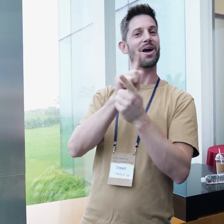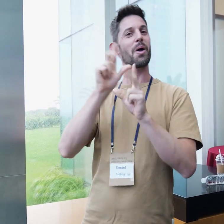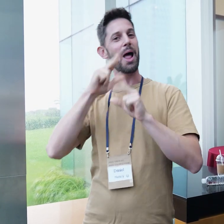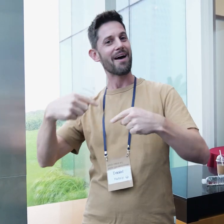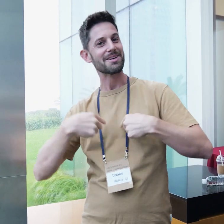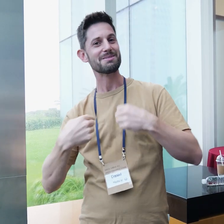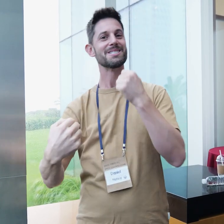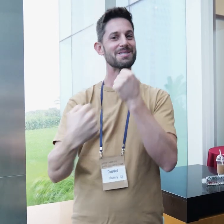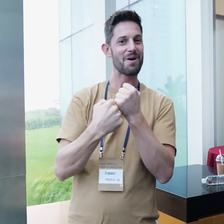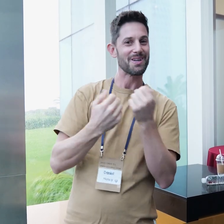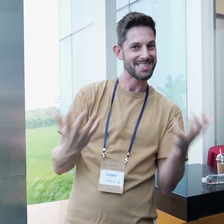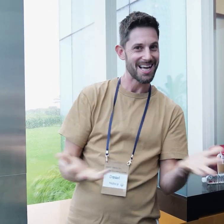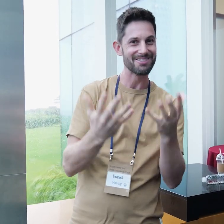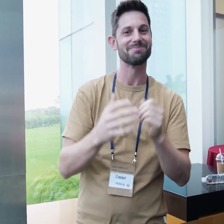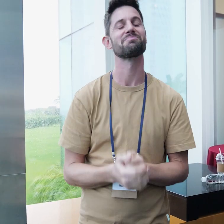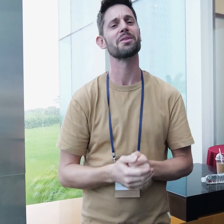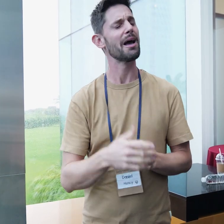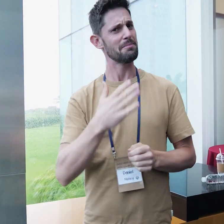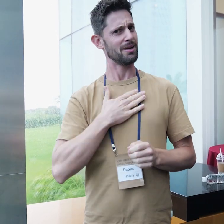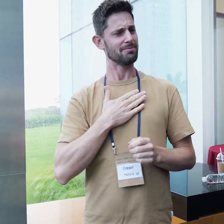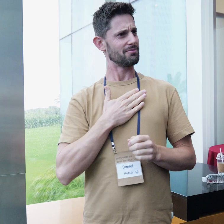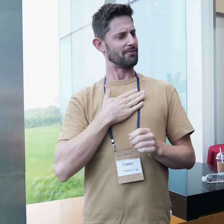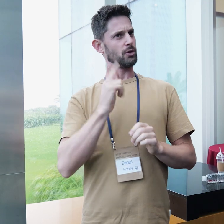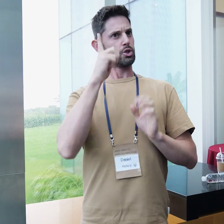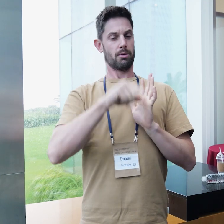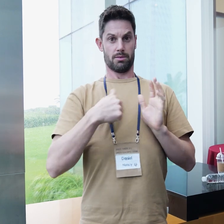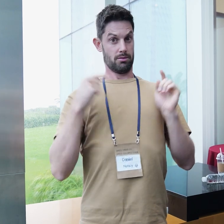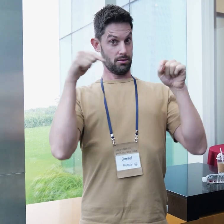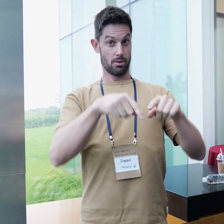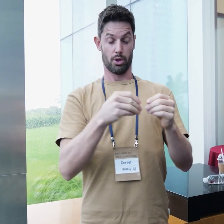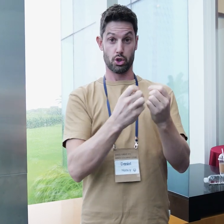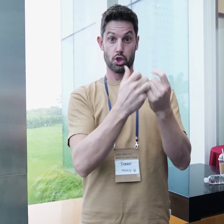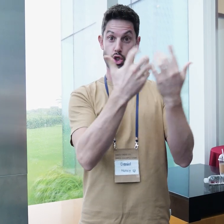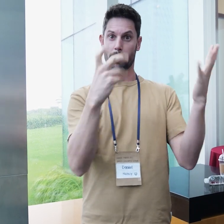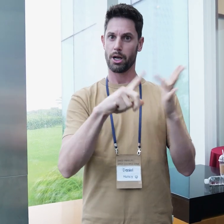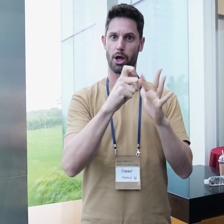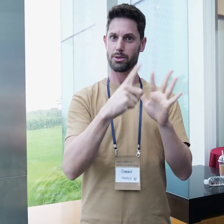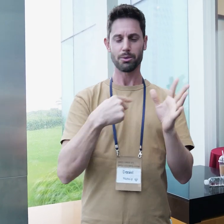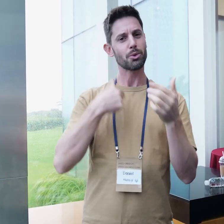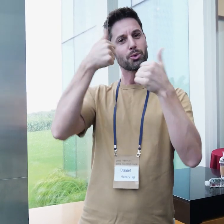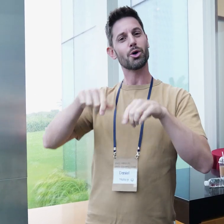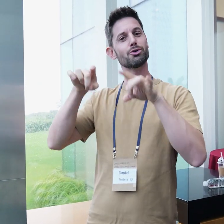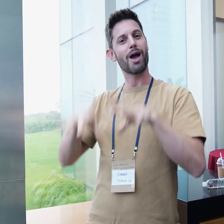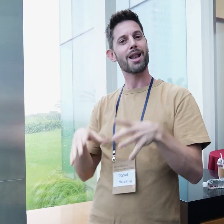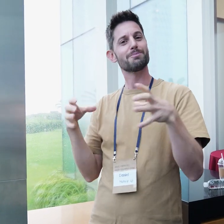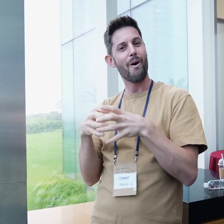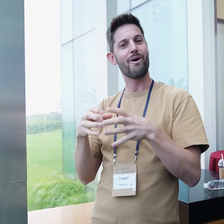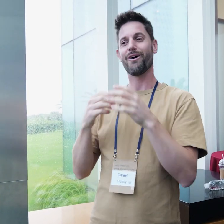Fellow CODAs were then able to look after me, supported me and encouraged me while I was there. It was my first time being in an environment with so many CODAs